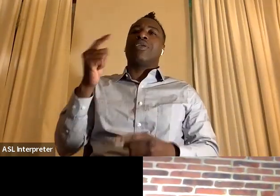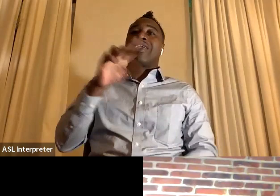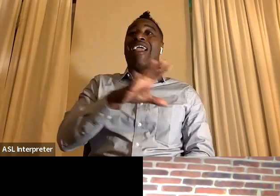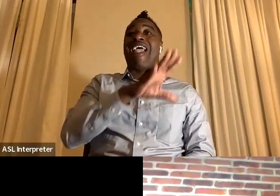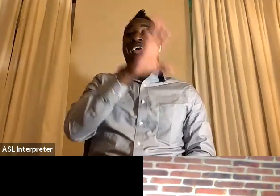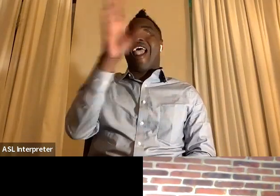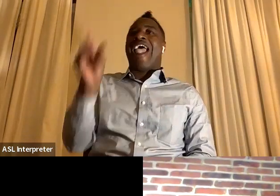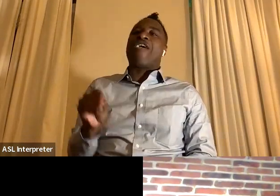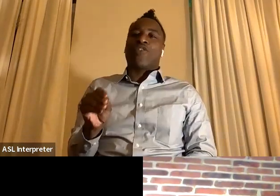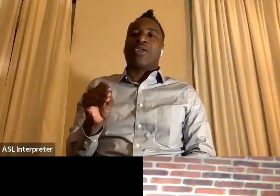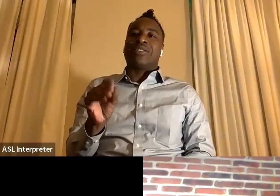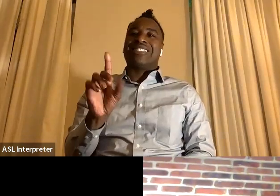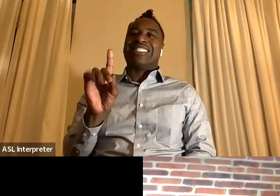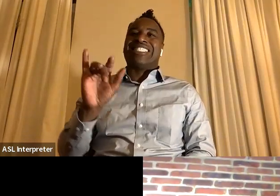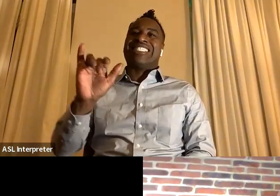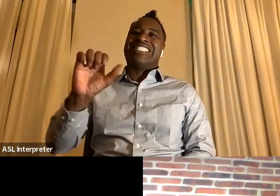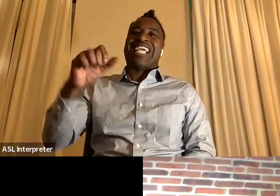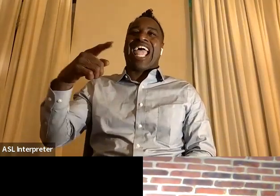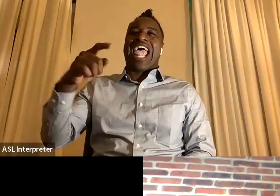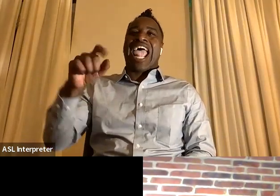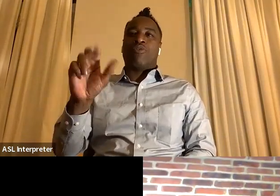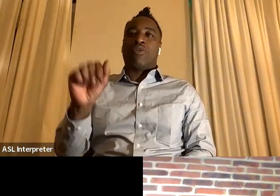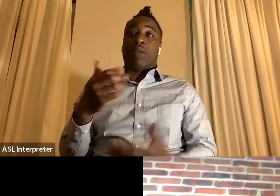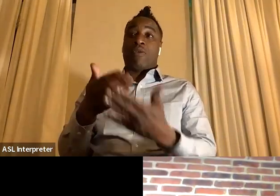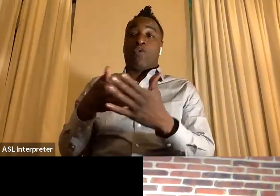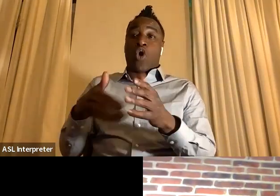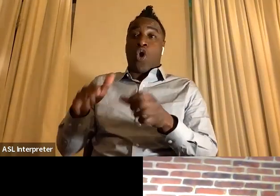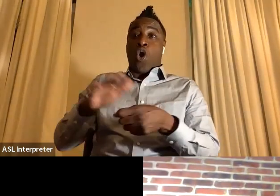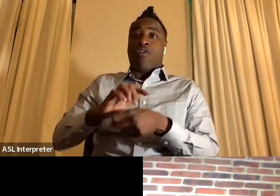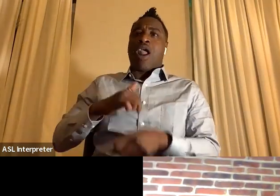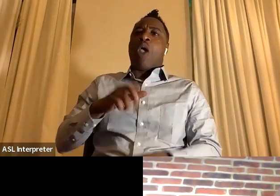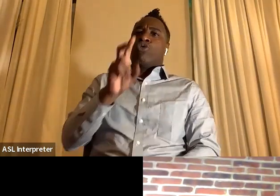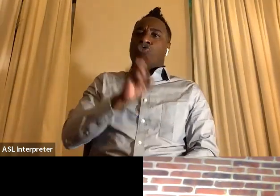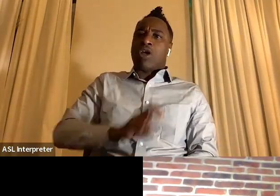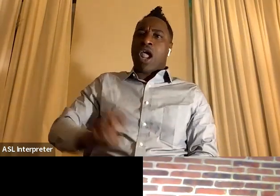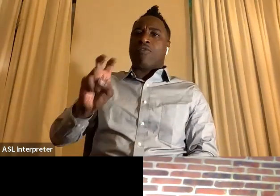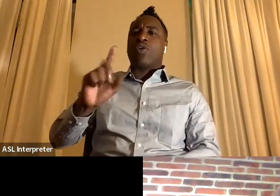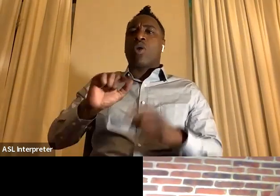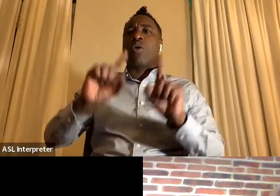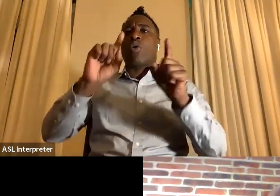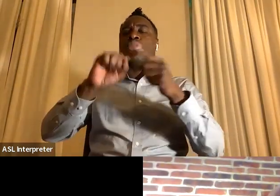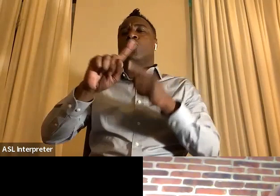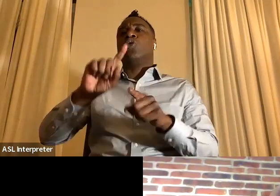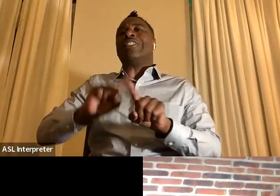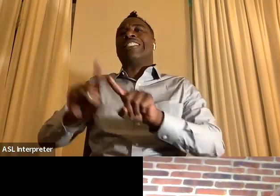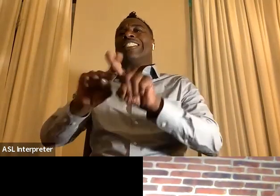Before COVID, I did a fair amount of traveling, so whenever I was in another country, I would look at the African diaspora